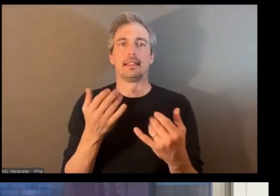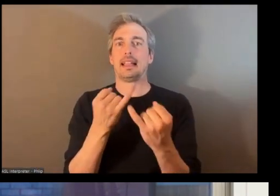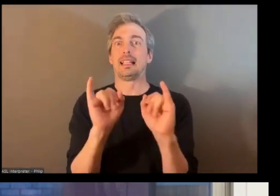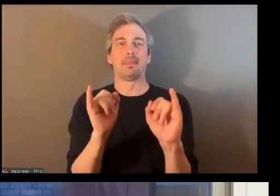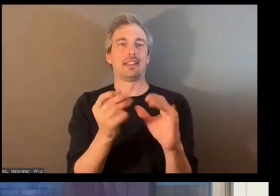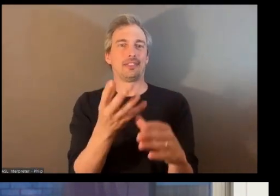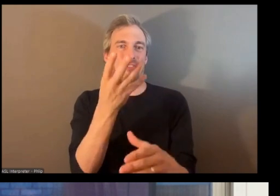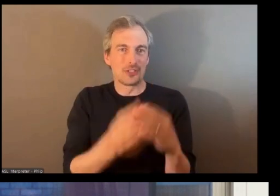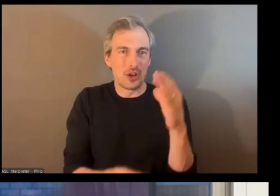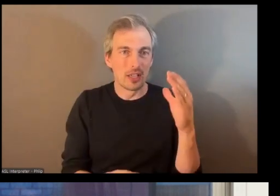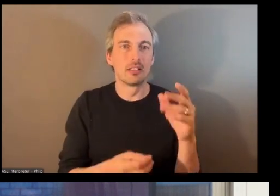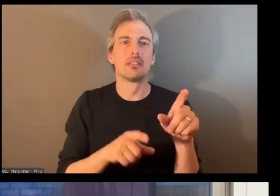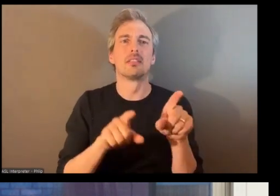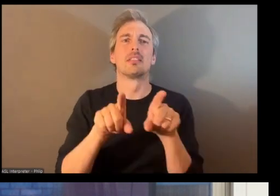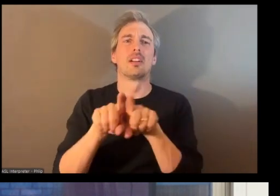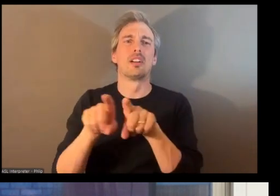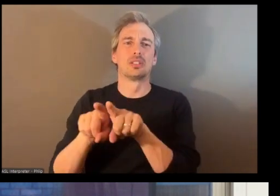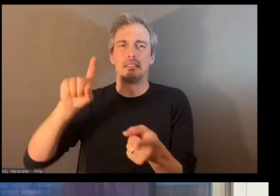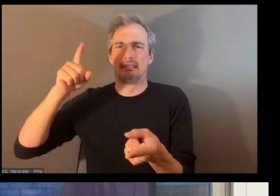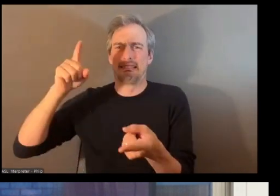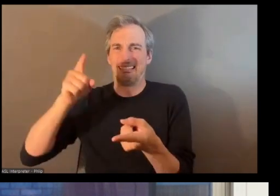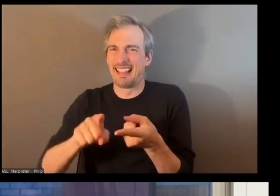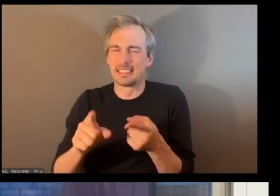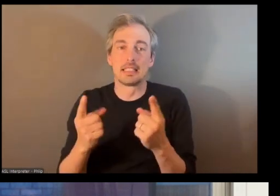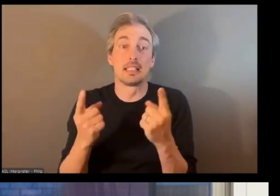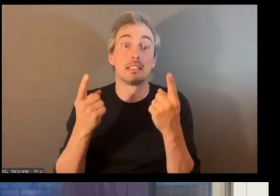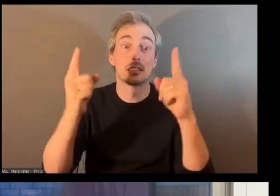Oh, and it's about respect. It's about respecting your user.